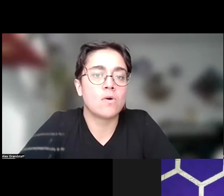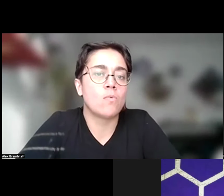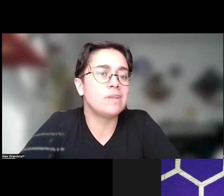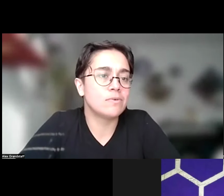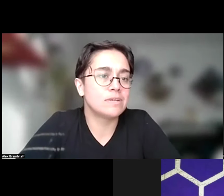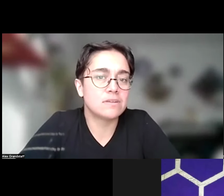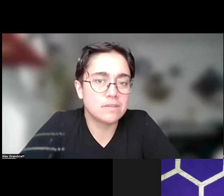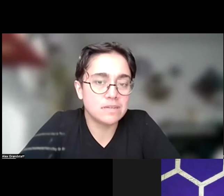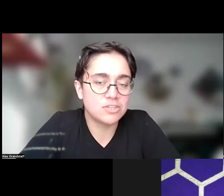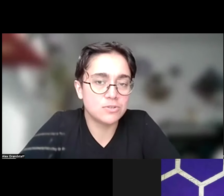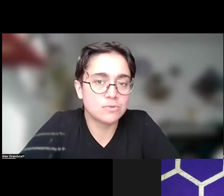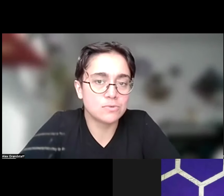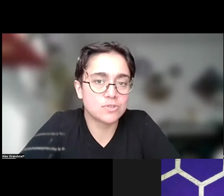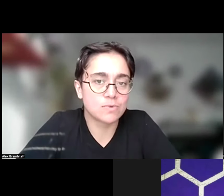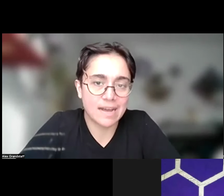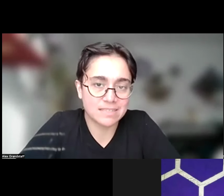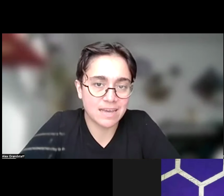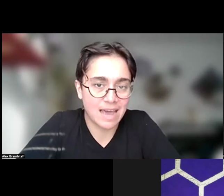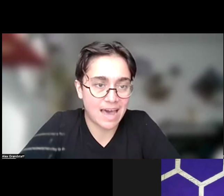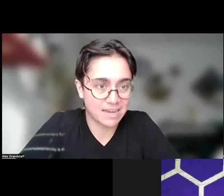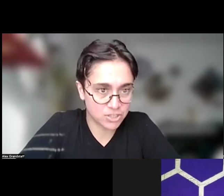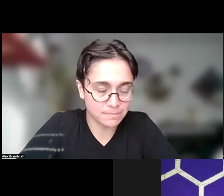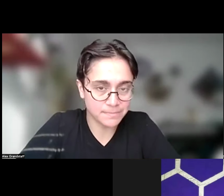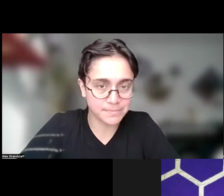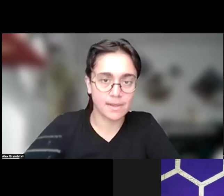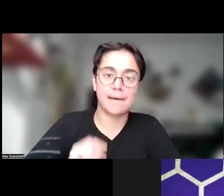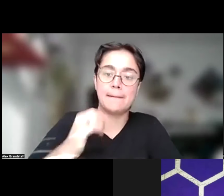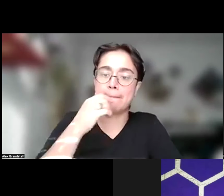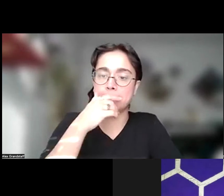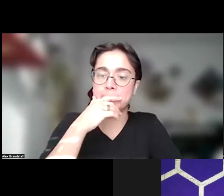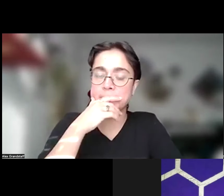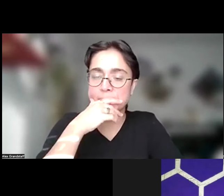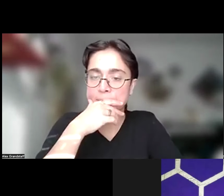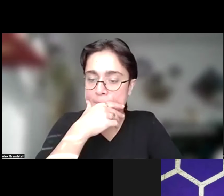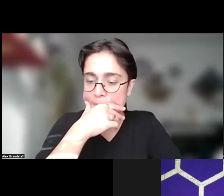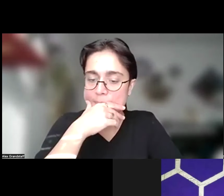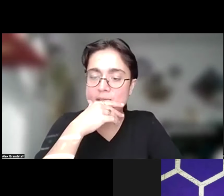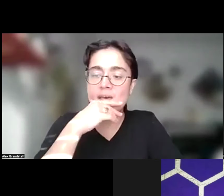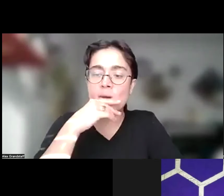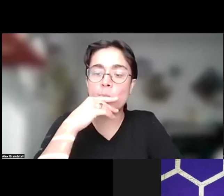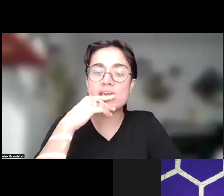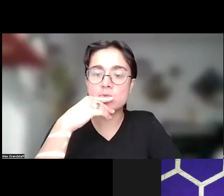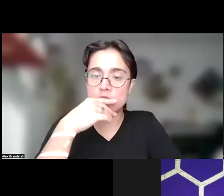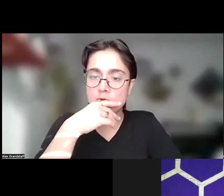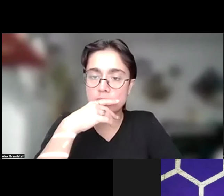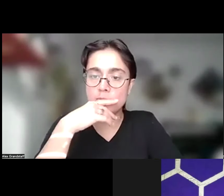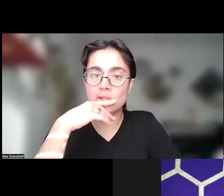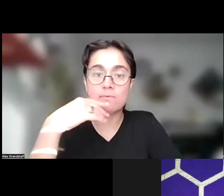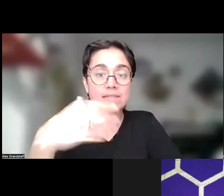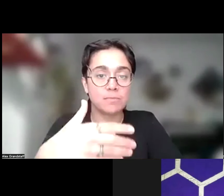We don't necessarily need to do direct action.